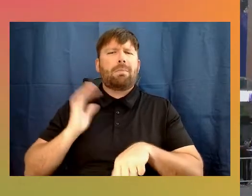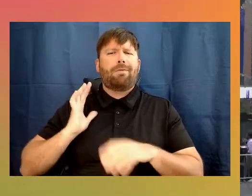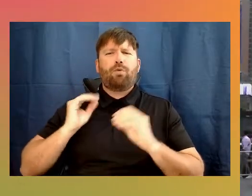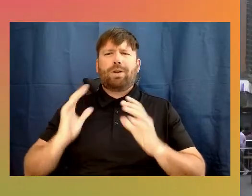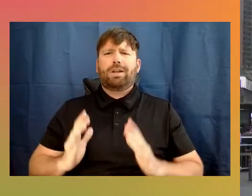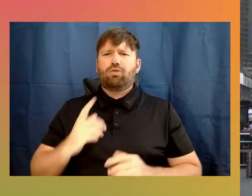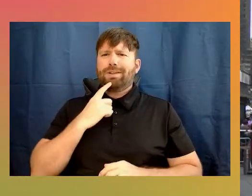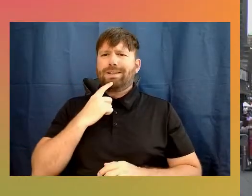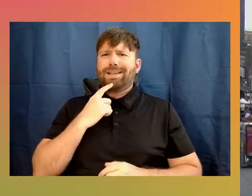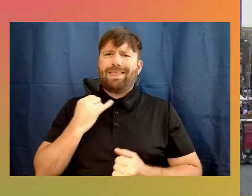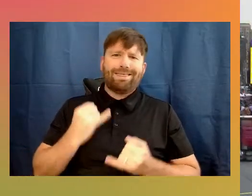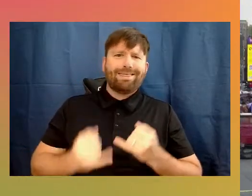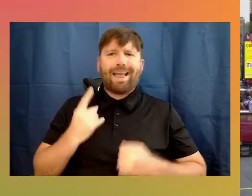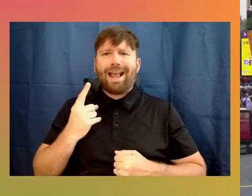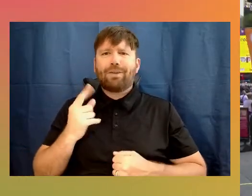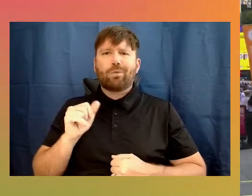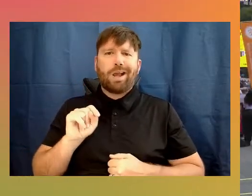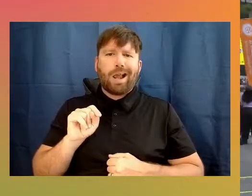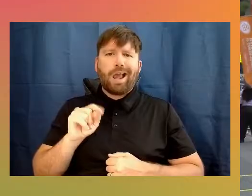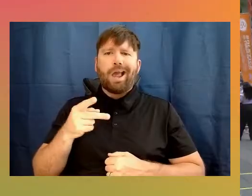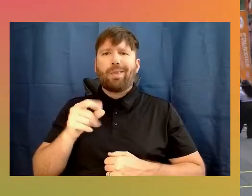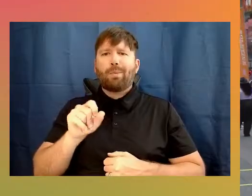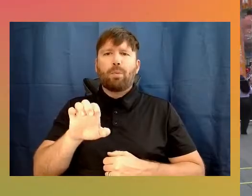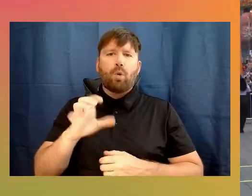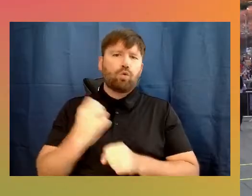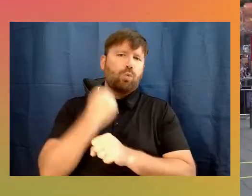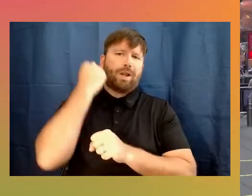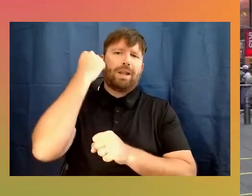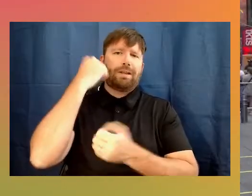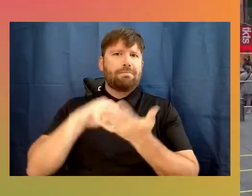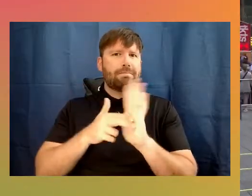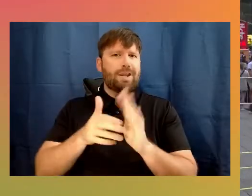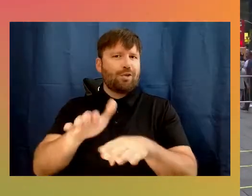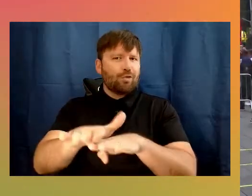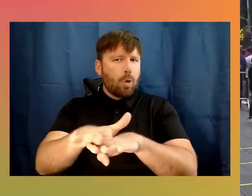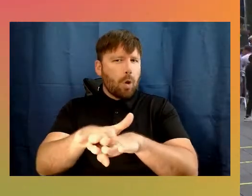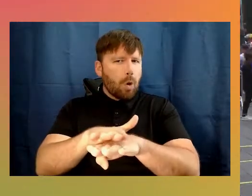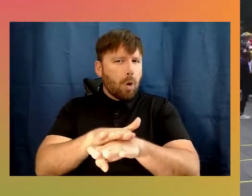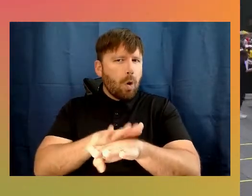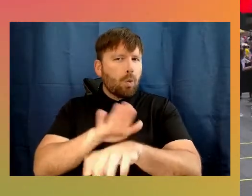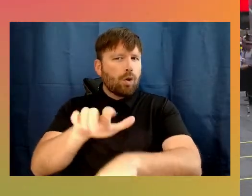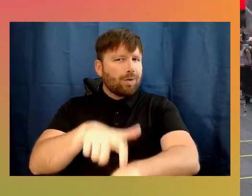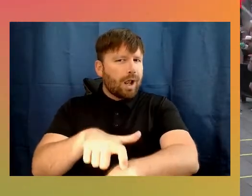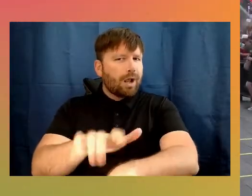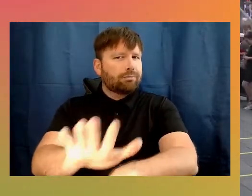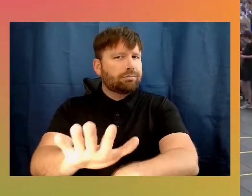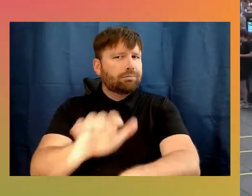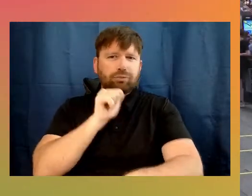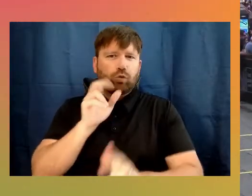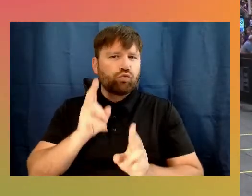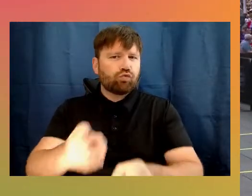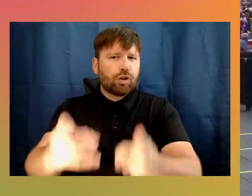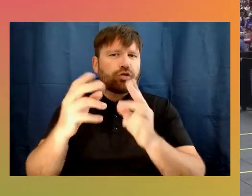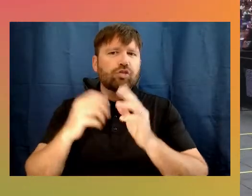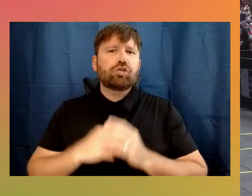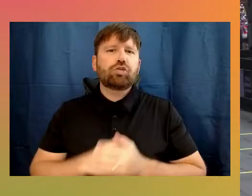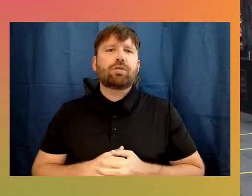SET YOUR FEET UP. TAKE YOUR TIME. I HAD A YOGA TEACHER ONCE SAYING